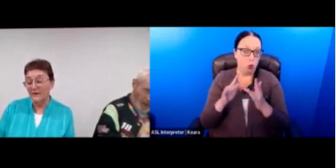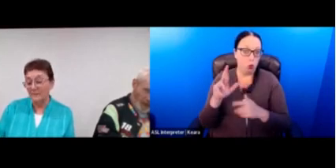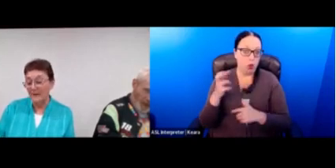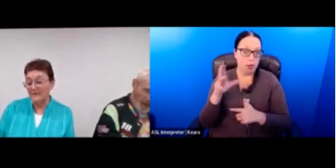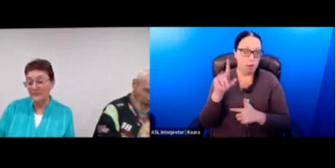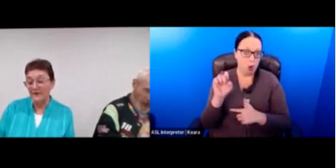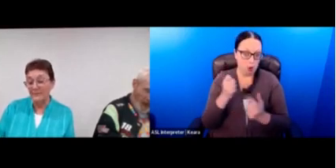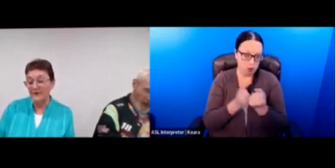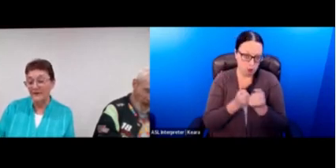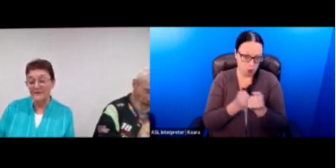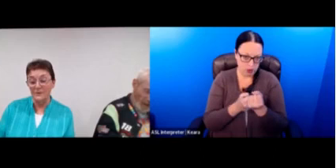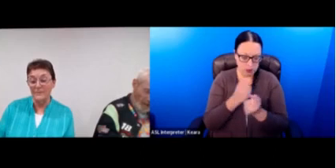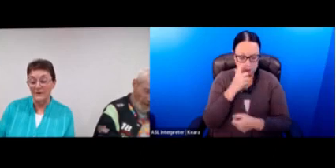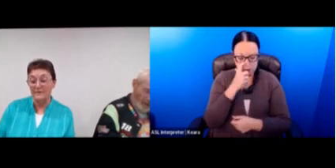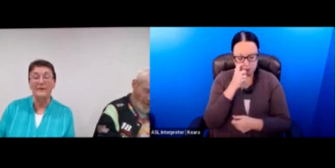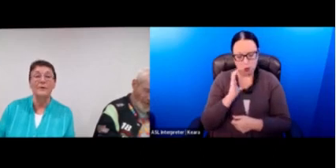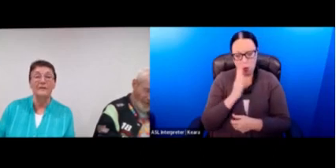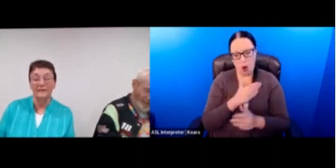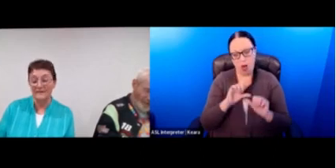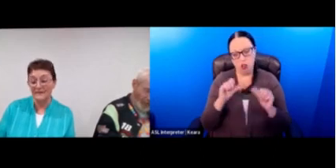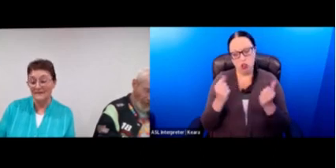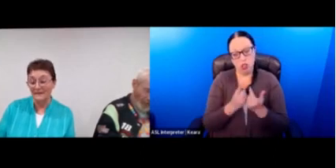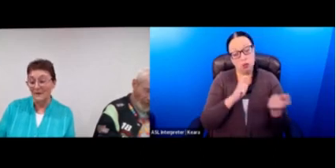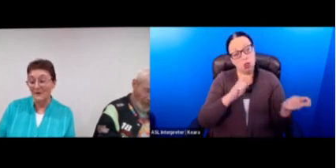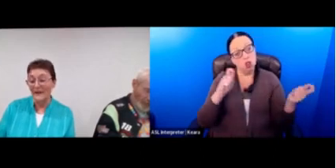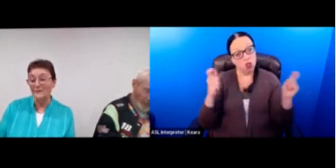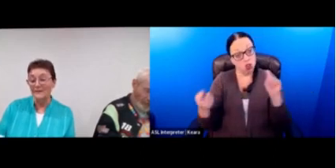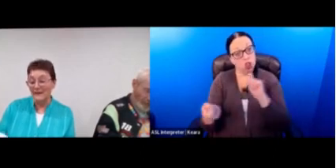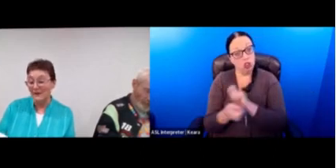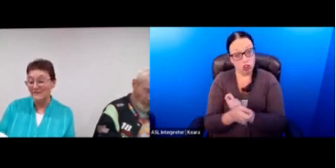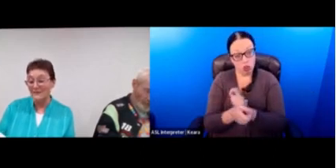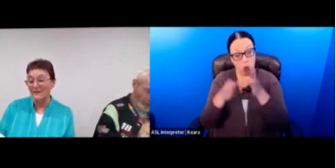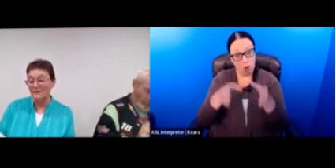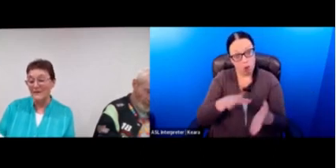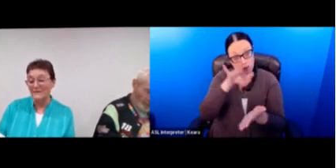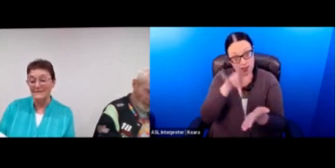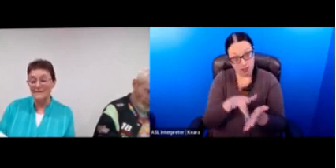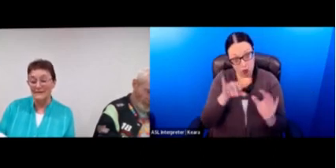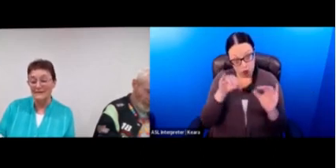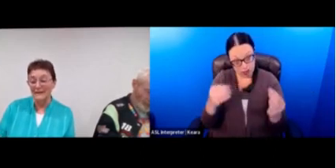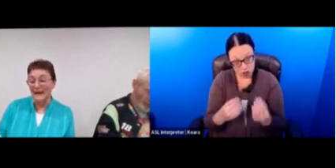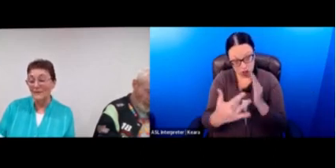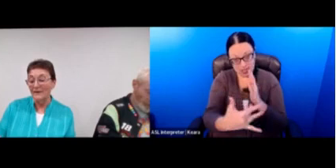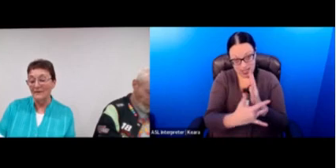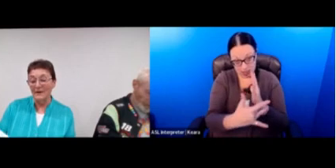transformation for a number of years where a person centered organization, we're enabling technology transformation agency, and we consider